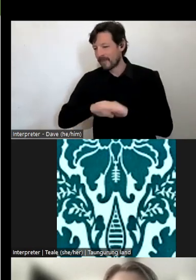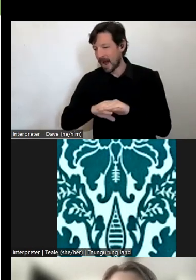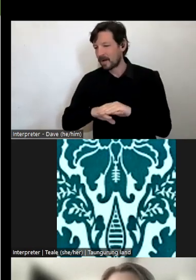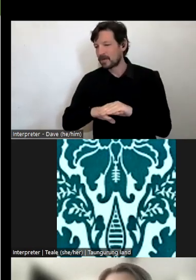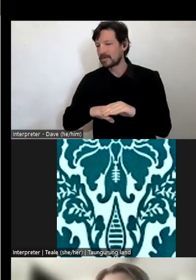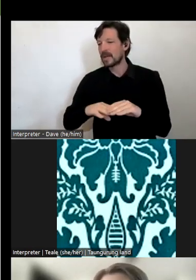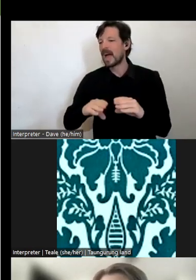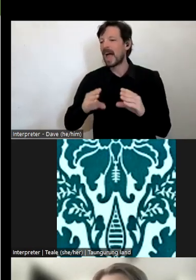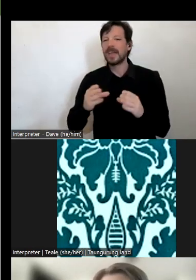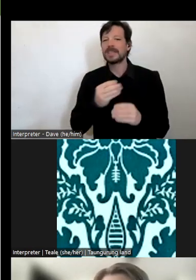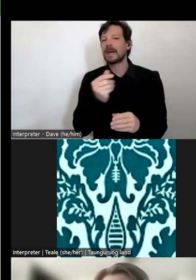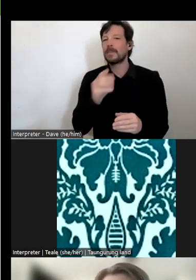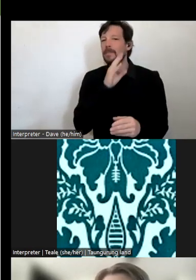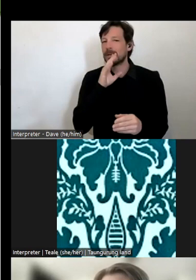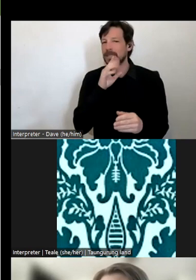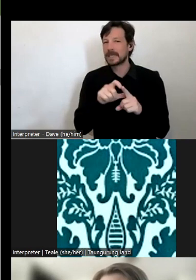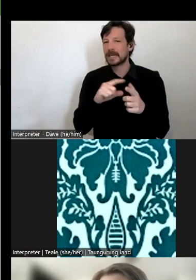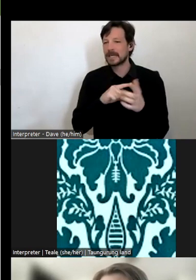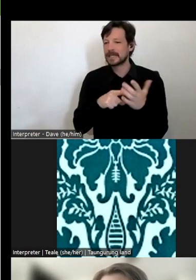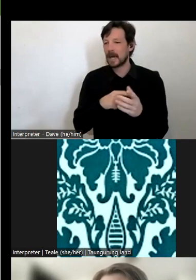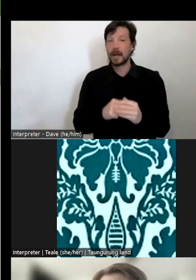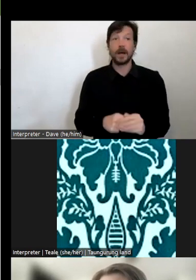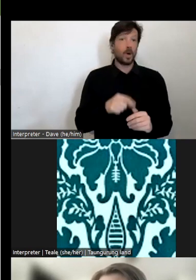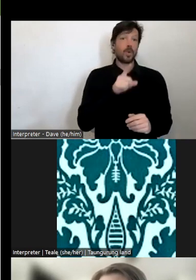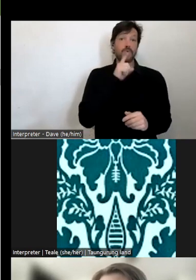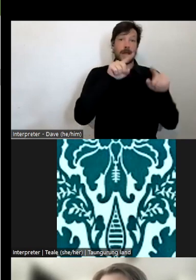And I've just put a red box there around moderate